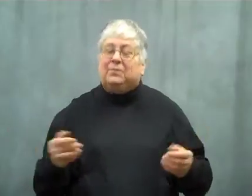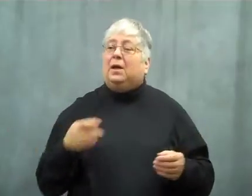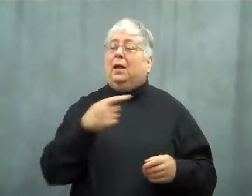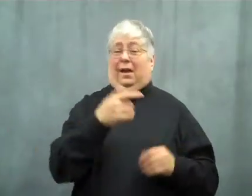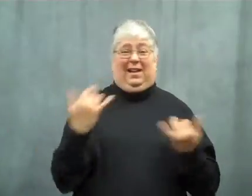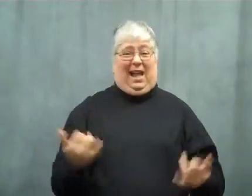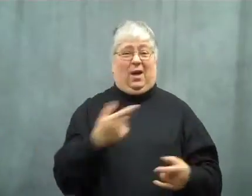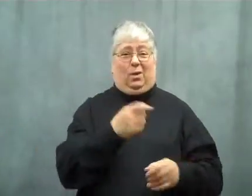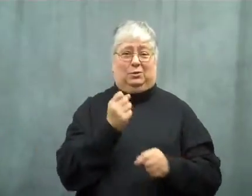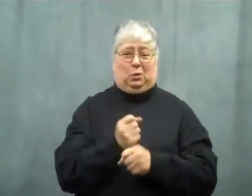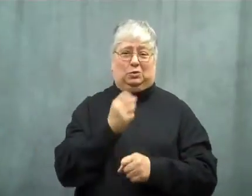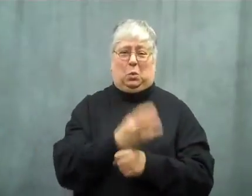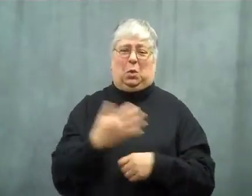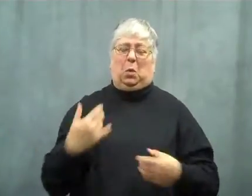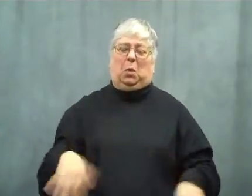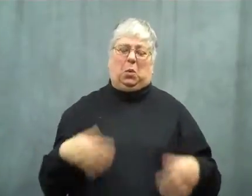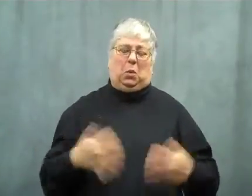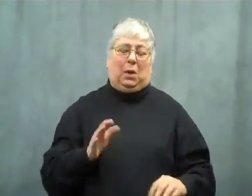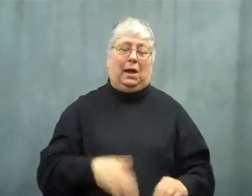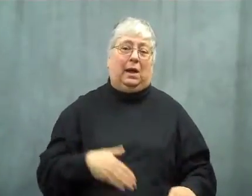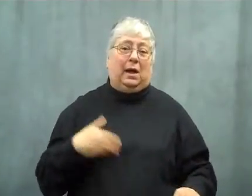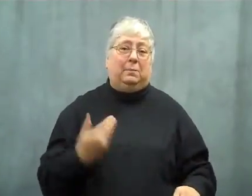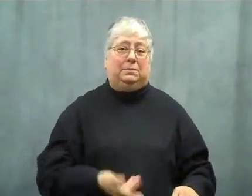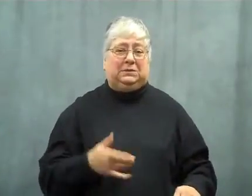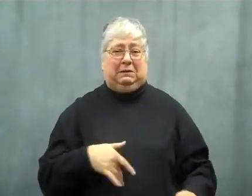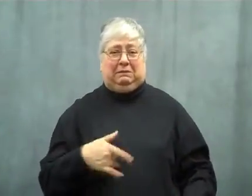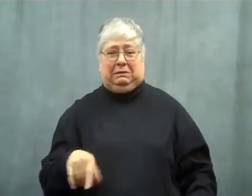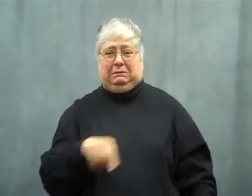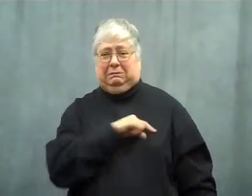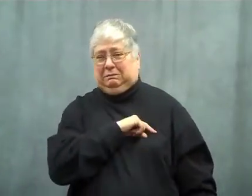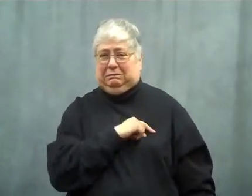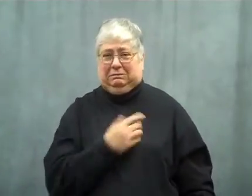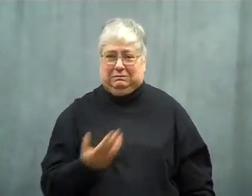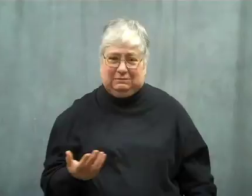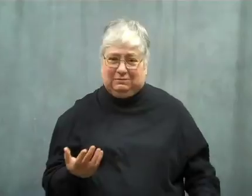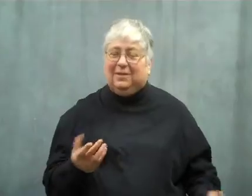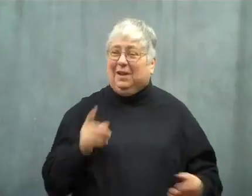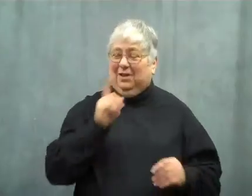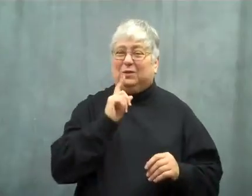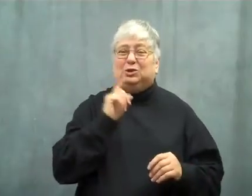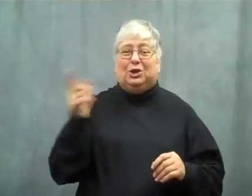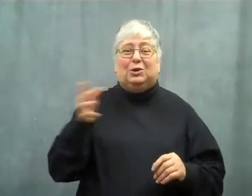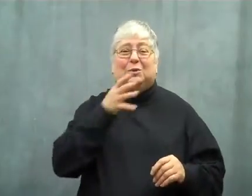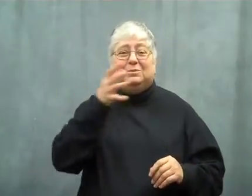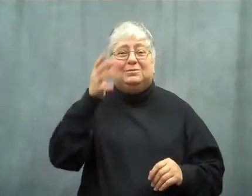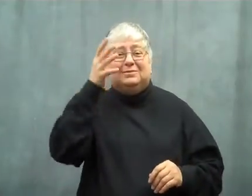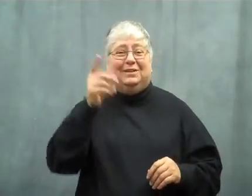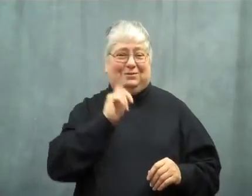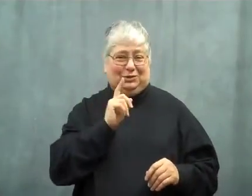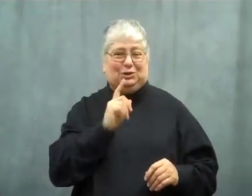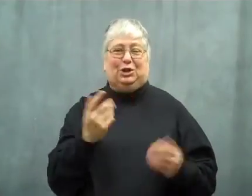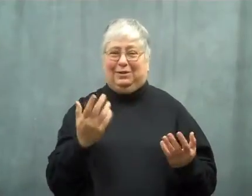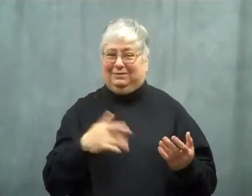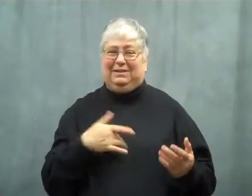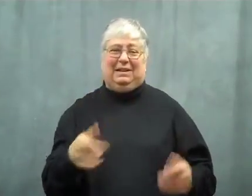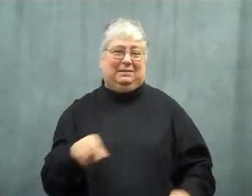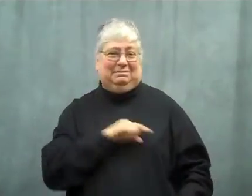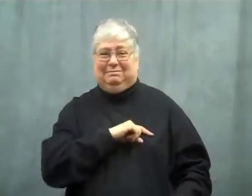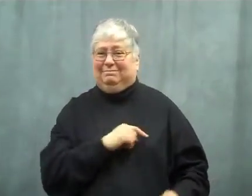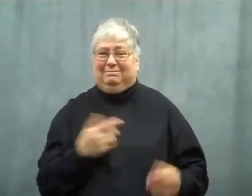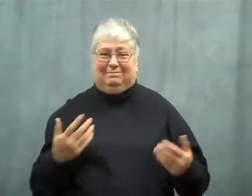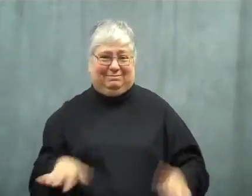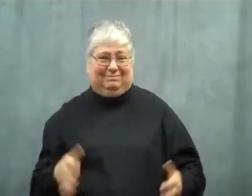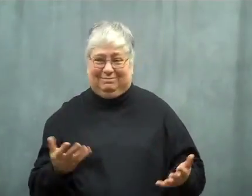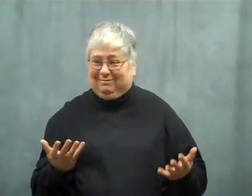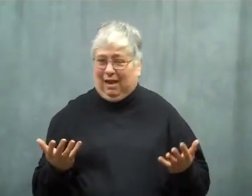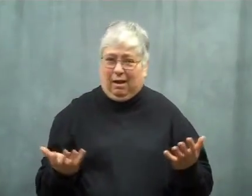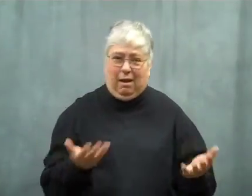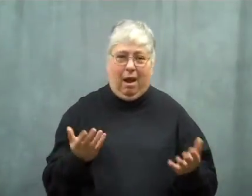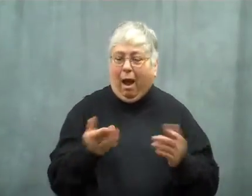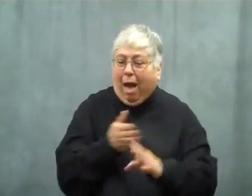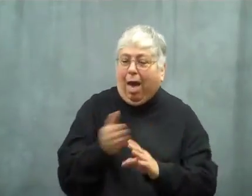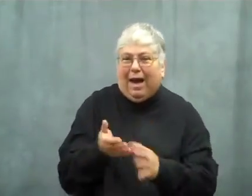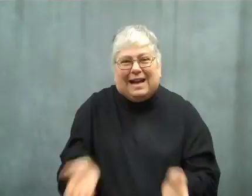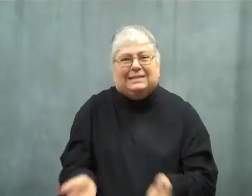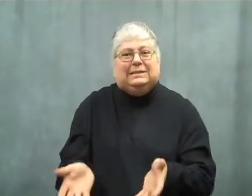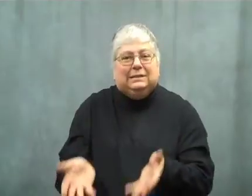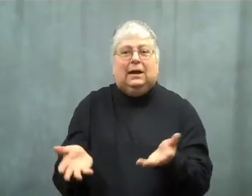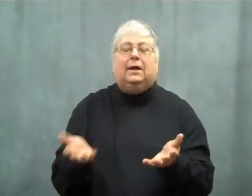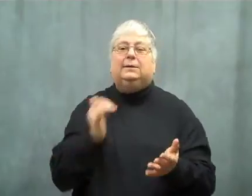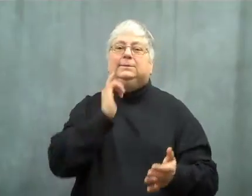The social worker is very distraught and feels guilty.